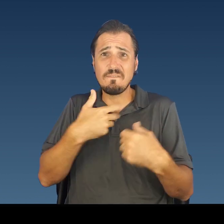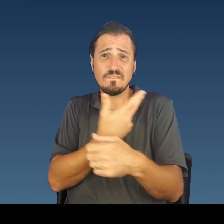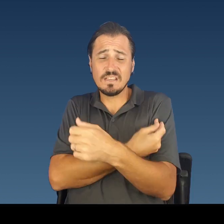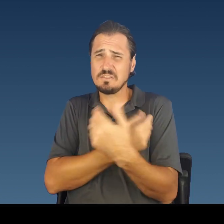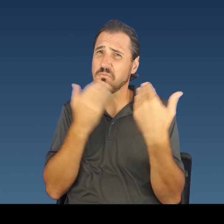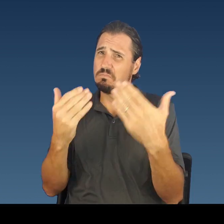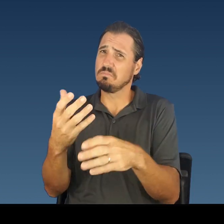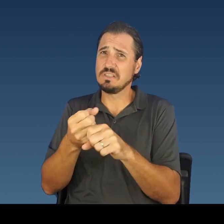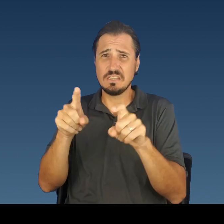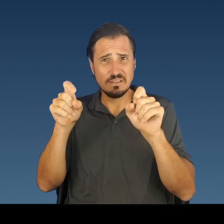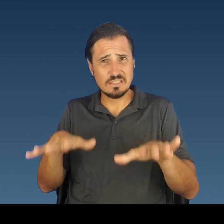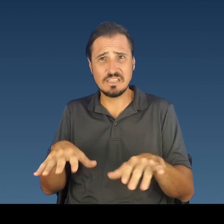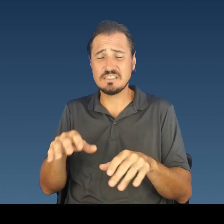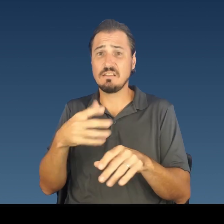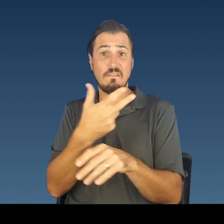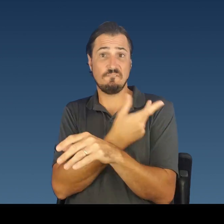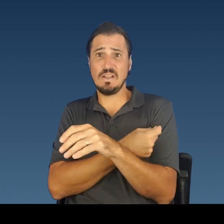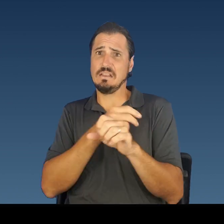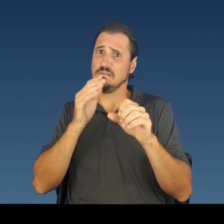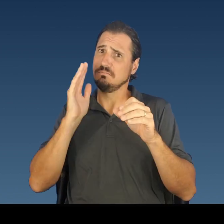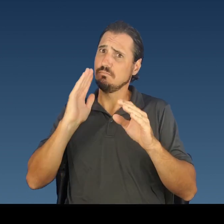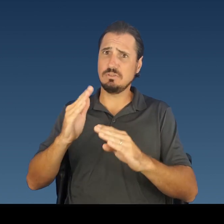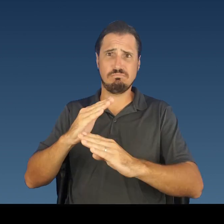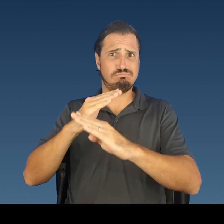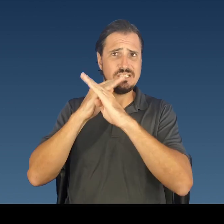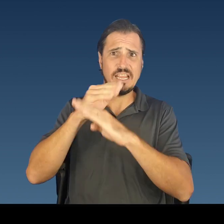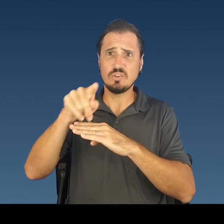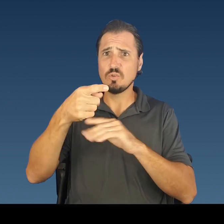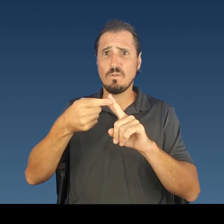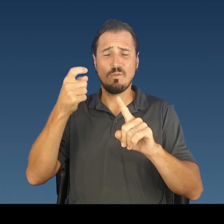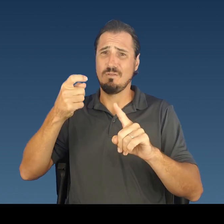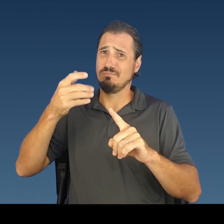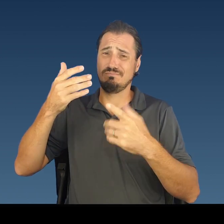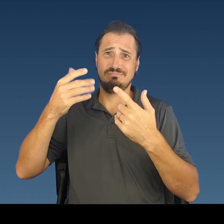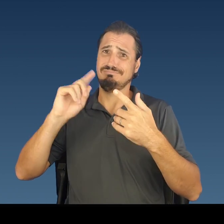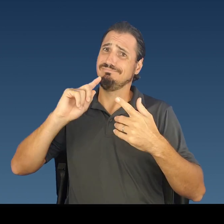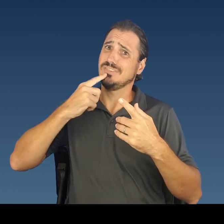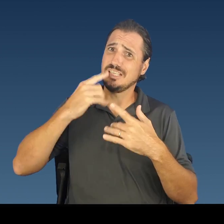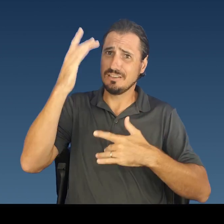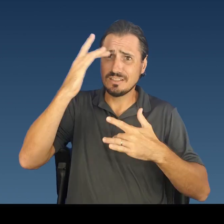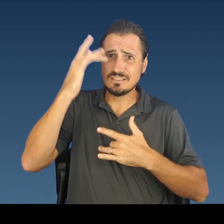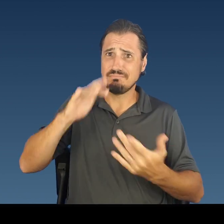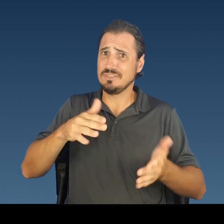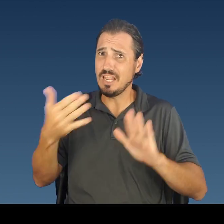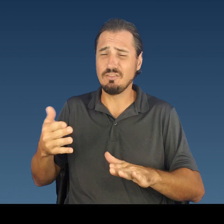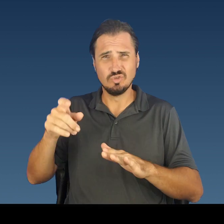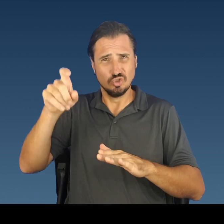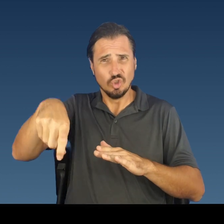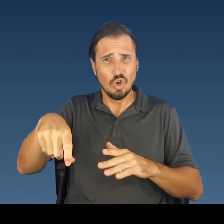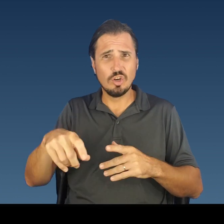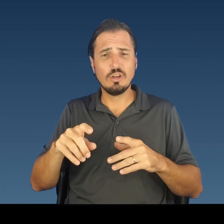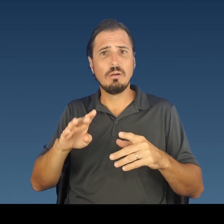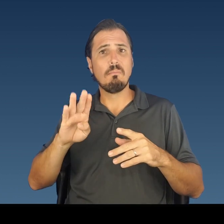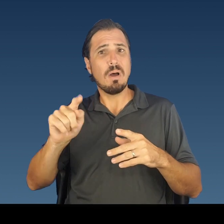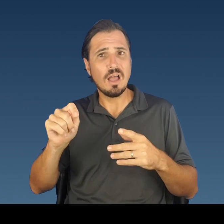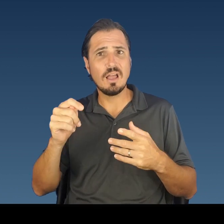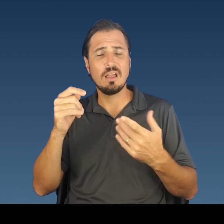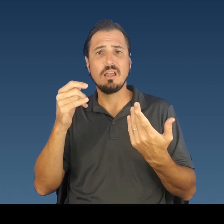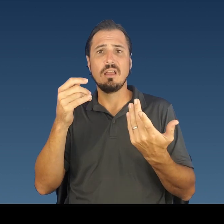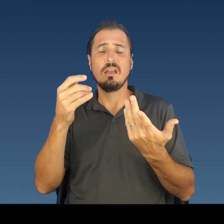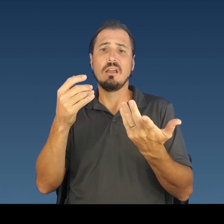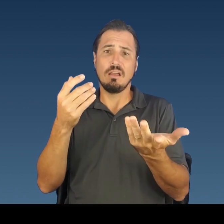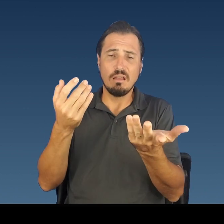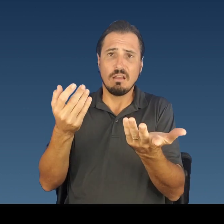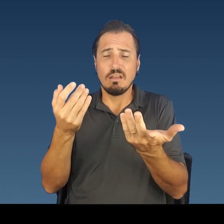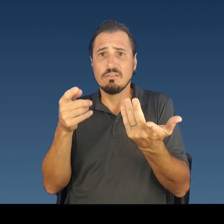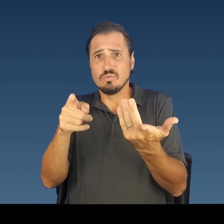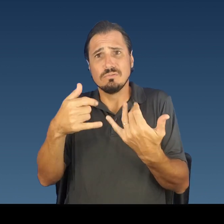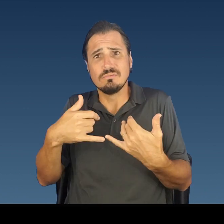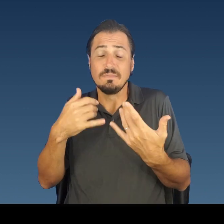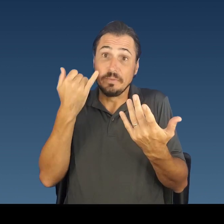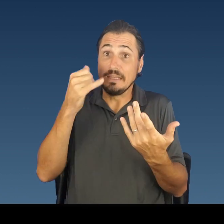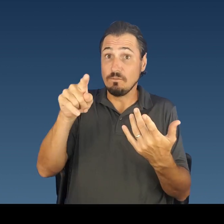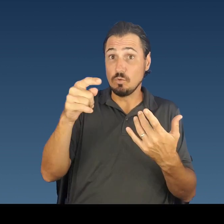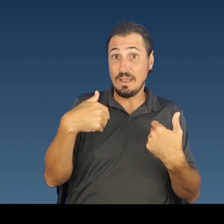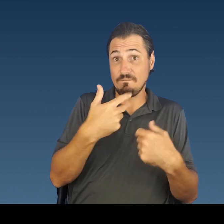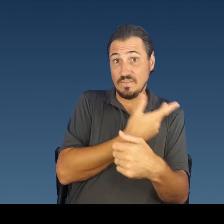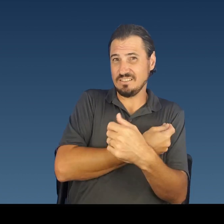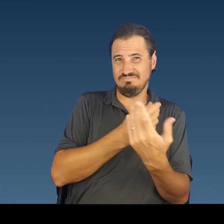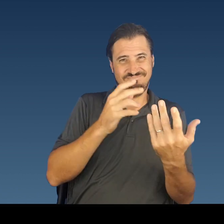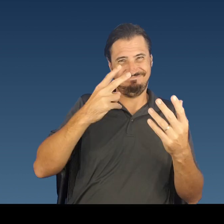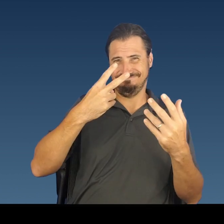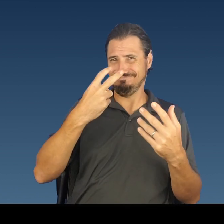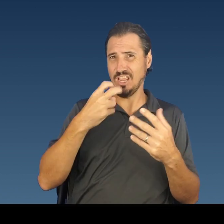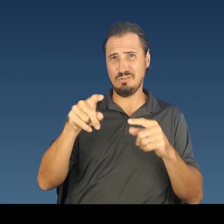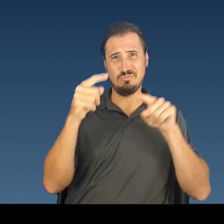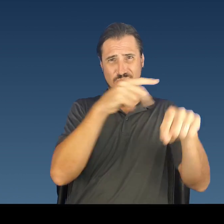The vaccines offer substantial protection from severe illness and death. If you’re vaccinated, you’re unlikely to end up in the hospital. But you can still get infected and spread the virus to